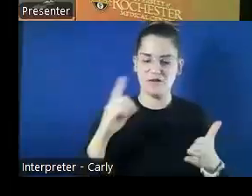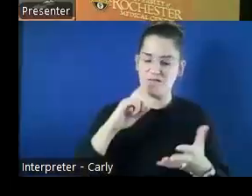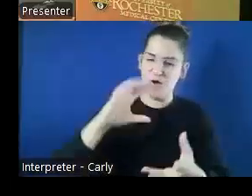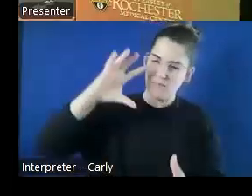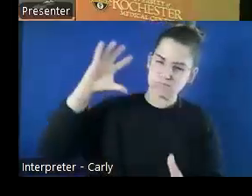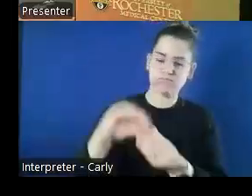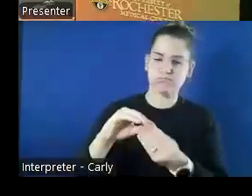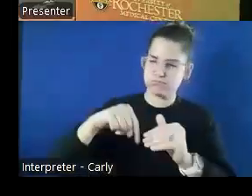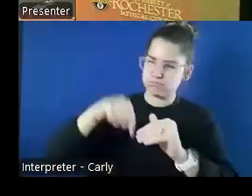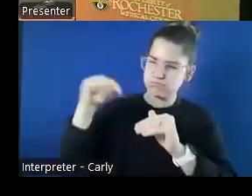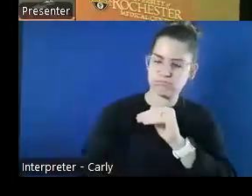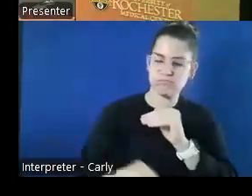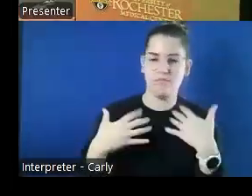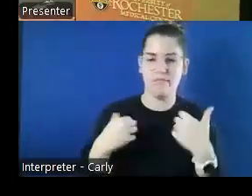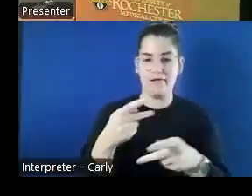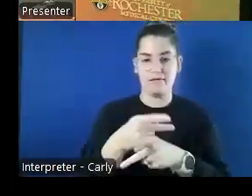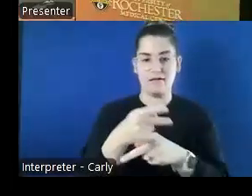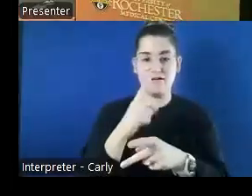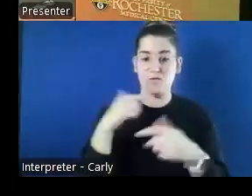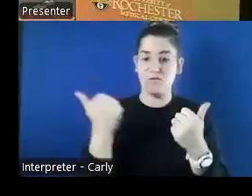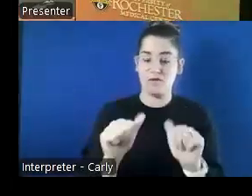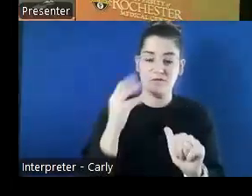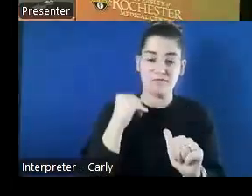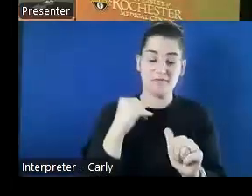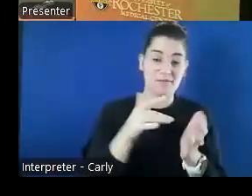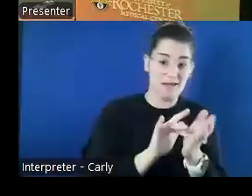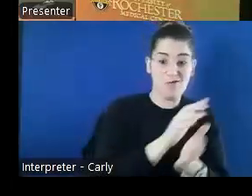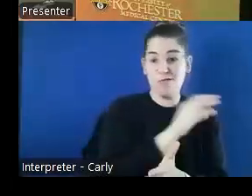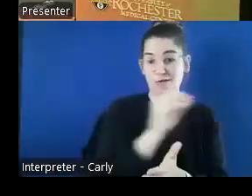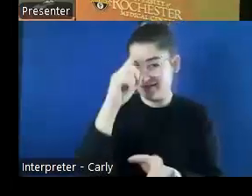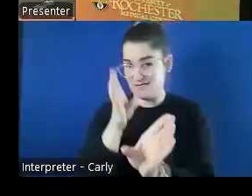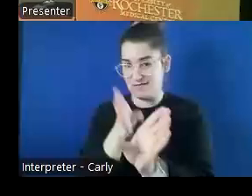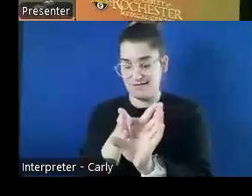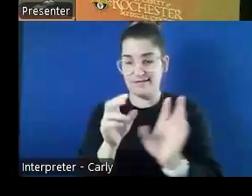concomitant medical and psychiatric illnesses primarily those with severe mental illness as